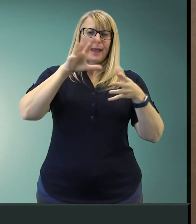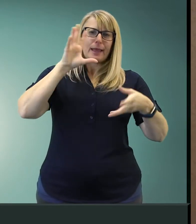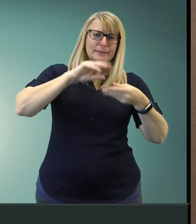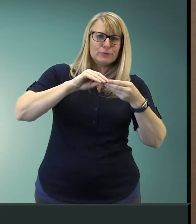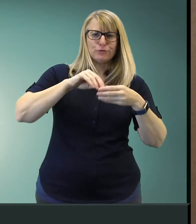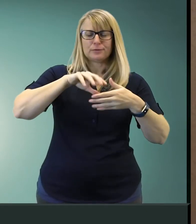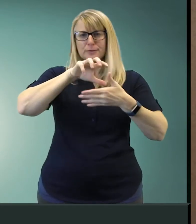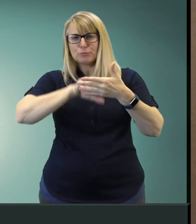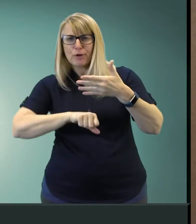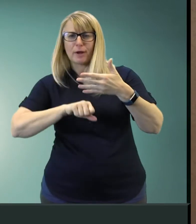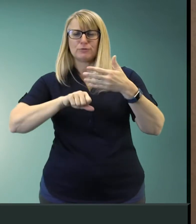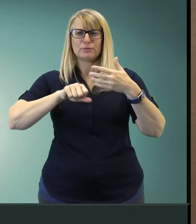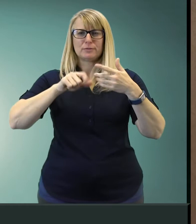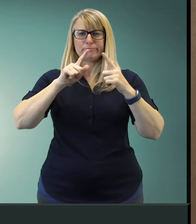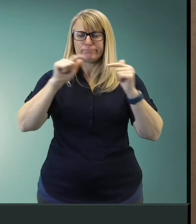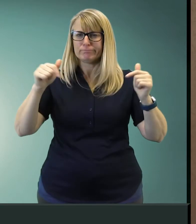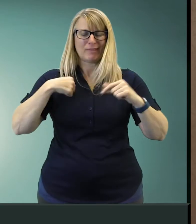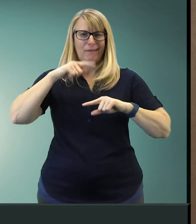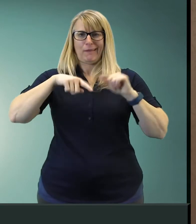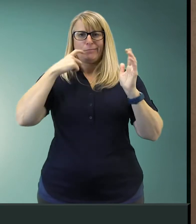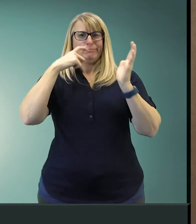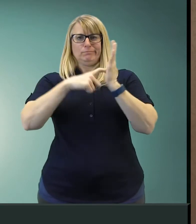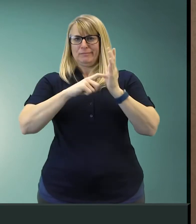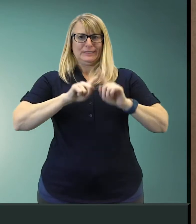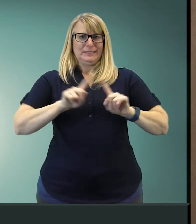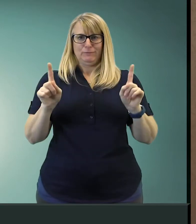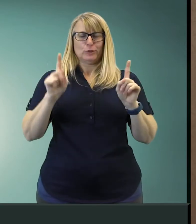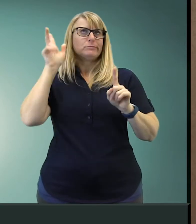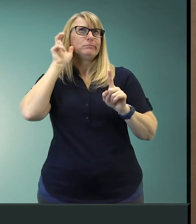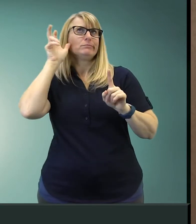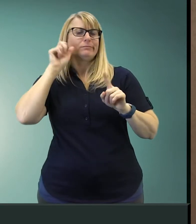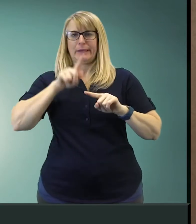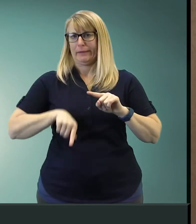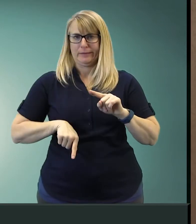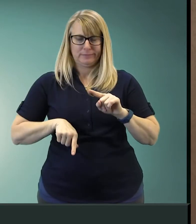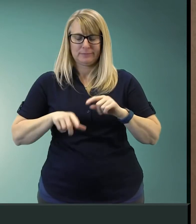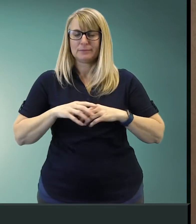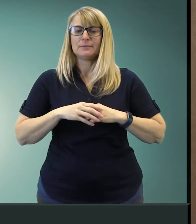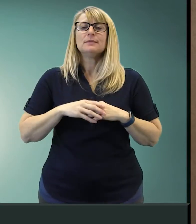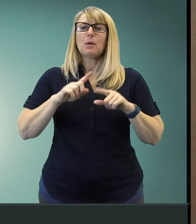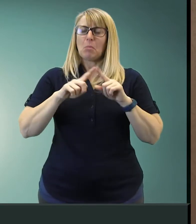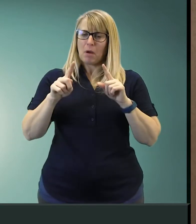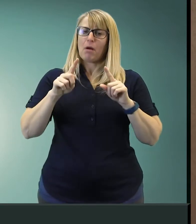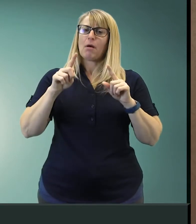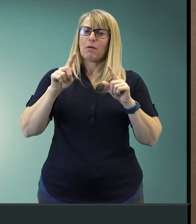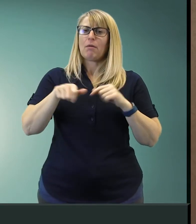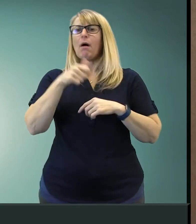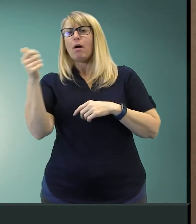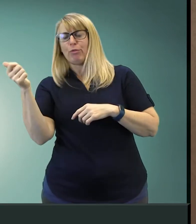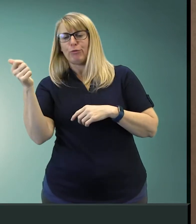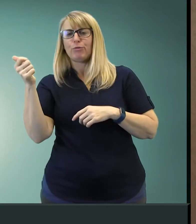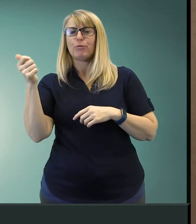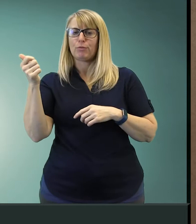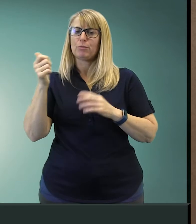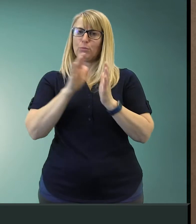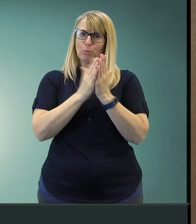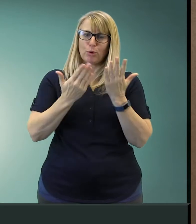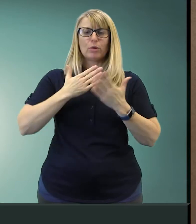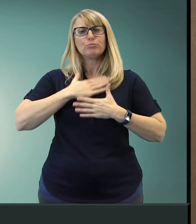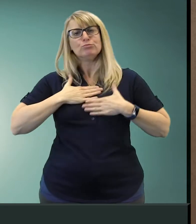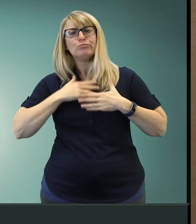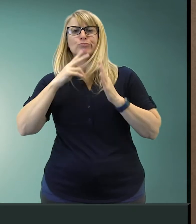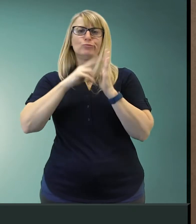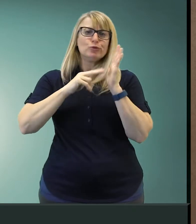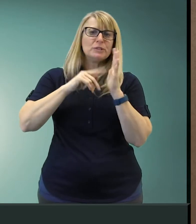multiplication, things like that. I cannot tell the difference, if it's auditory. But every other book I read,